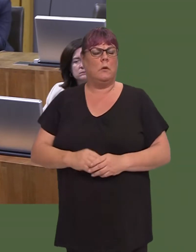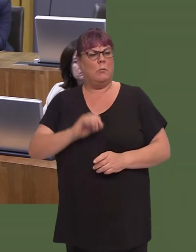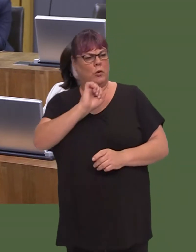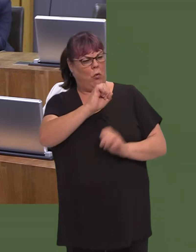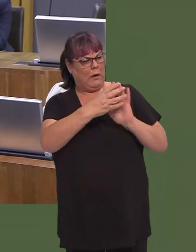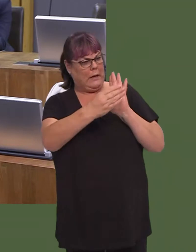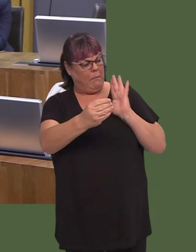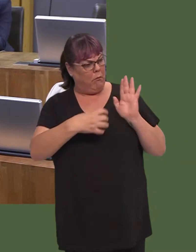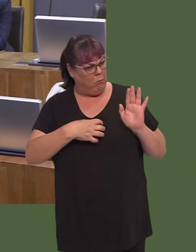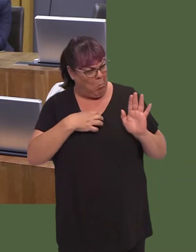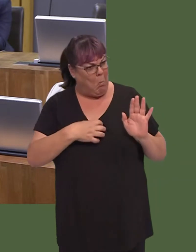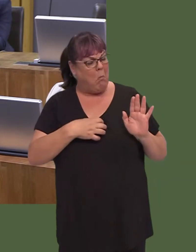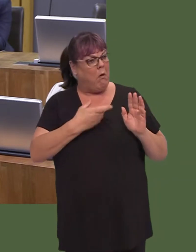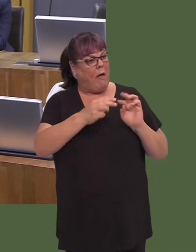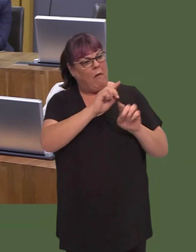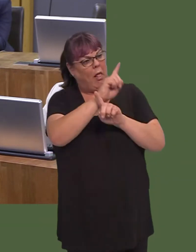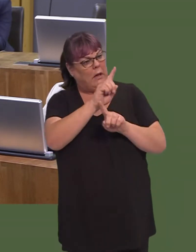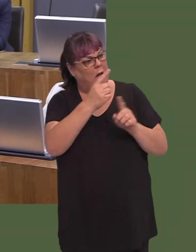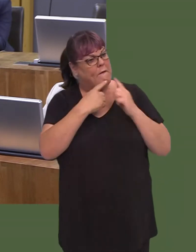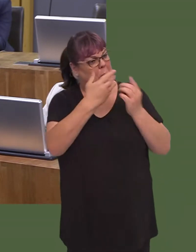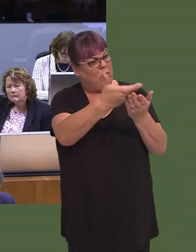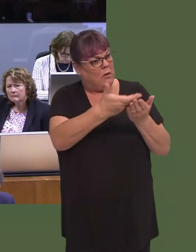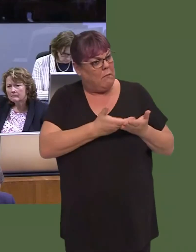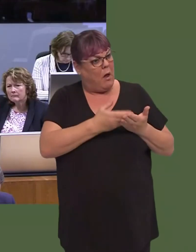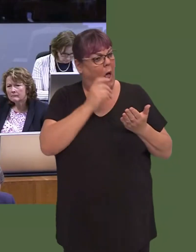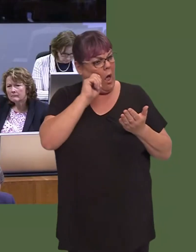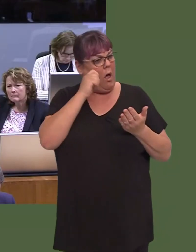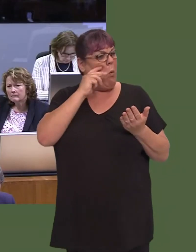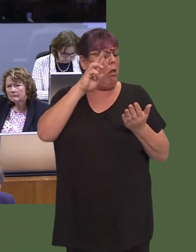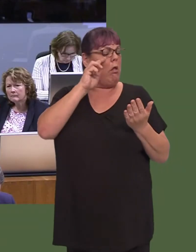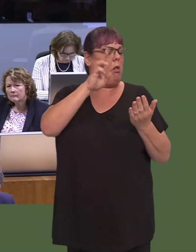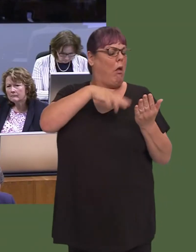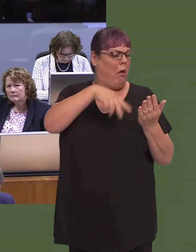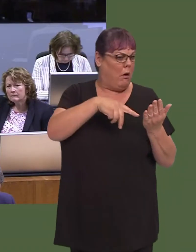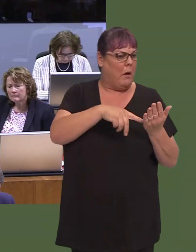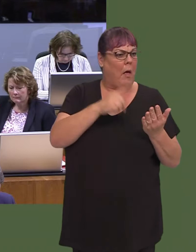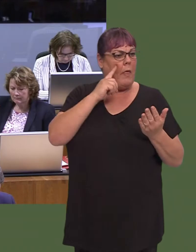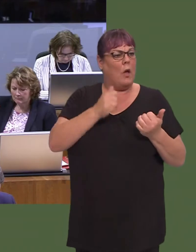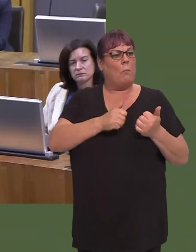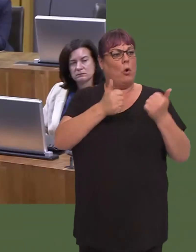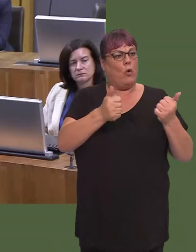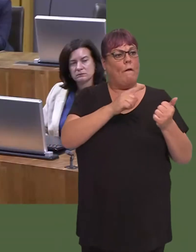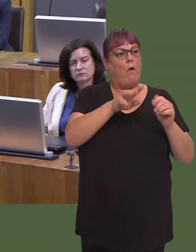negotiate a free trade agreement such as the one that was agreed with Canada. Where does the Labour Party stand in all this? Sir Keir Starmer, the Brexit spokesman for Labour in